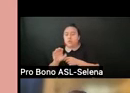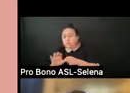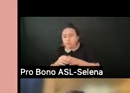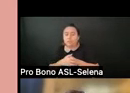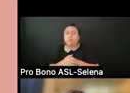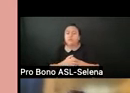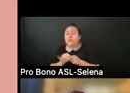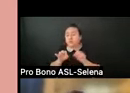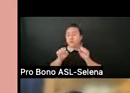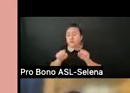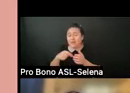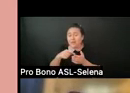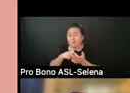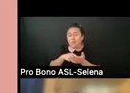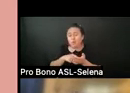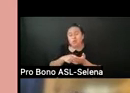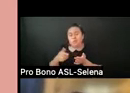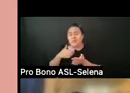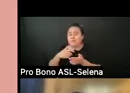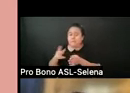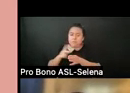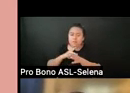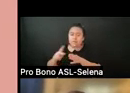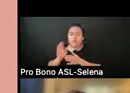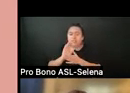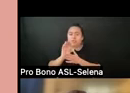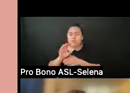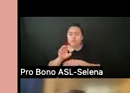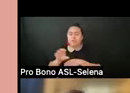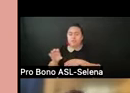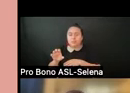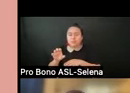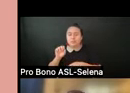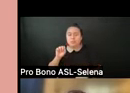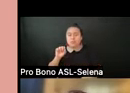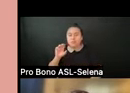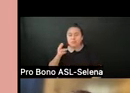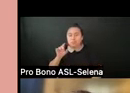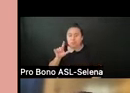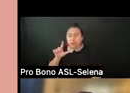means, there are professional film captioners. For instance, Cheryl Greene, I know she is very popular.